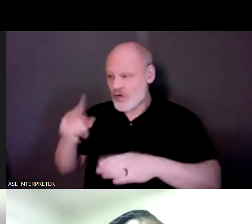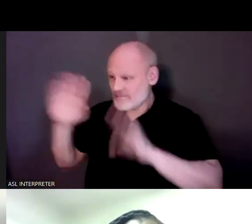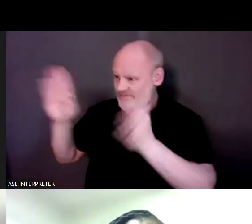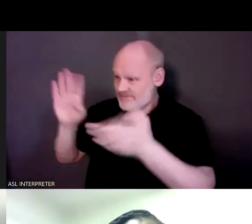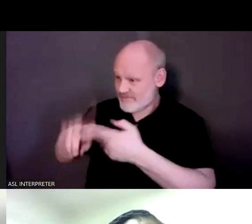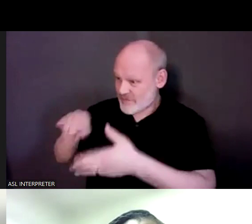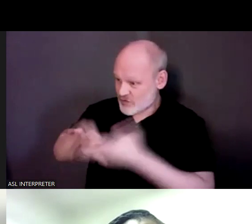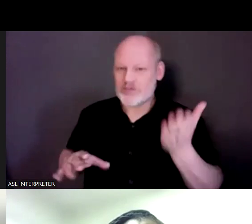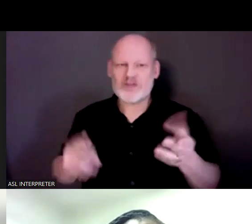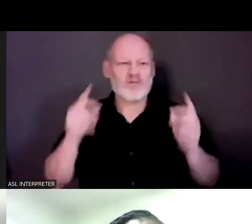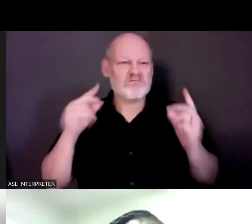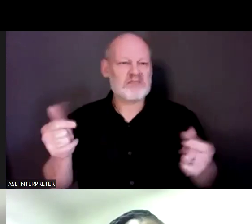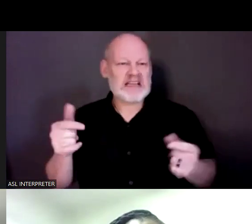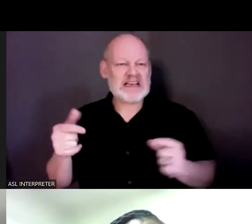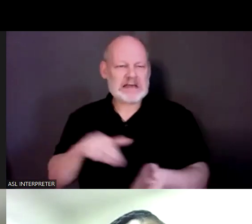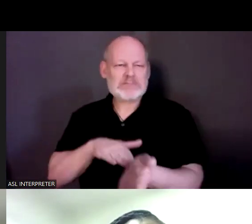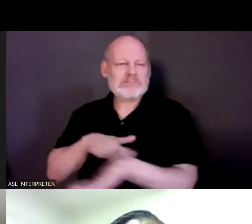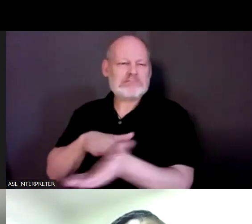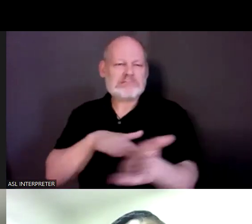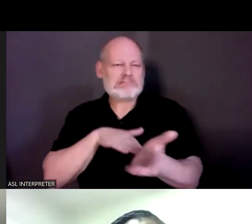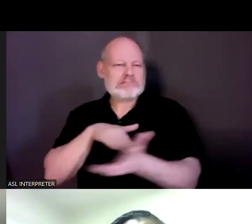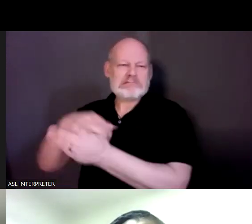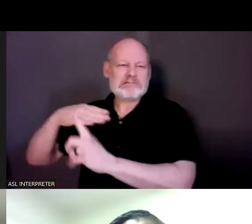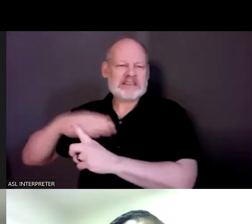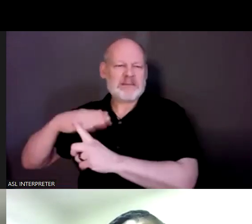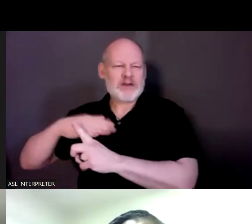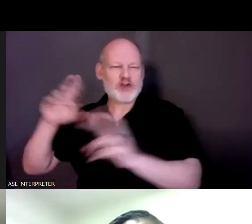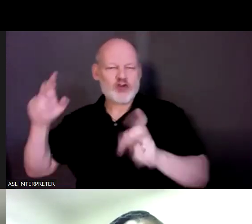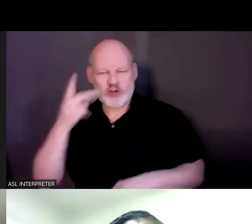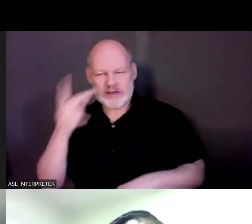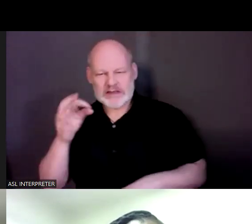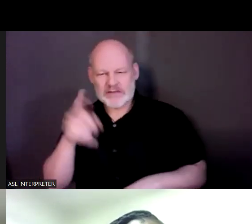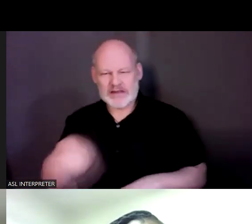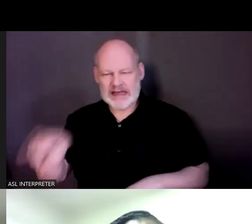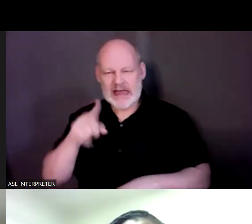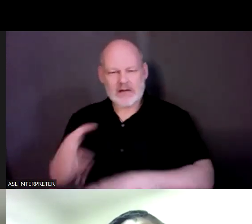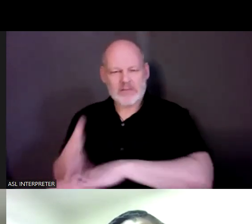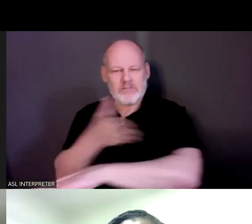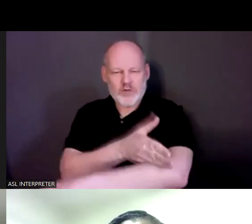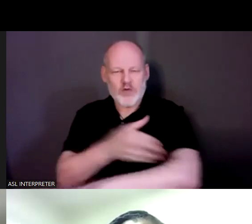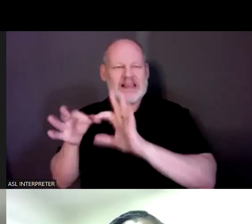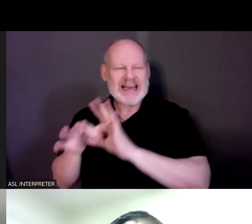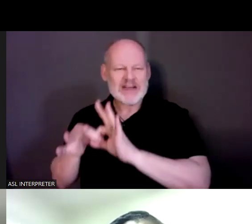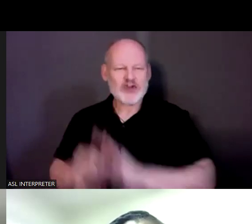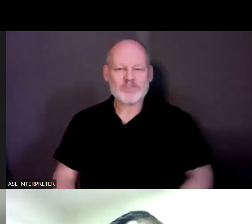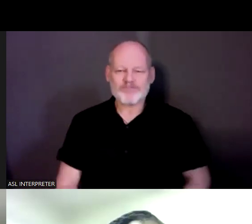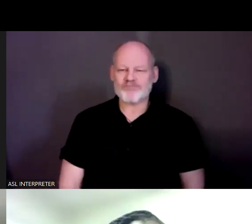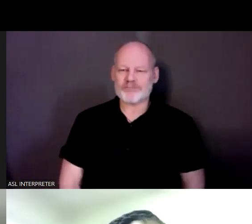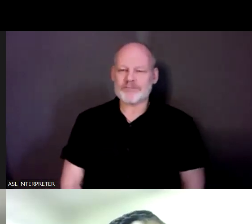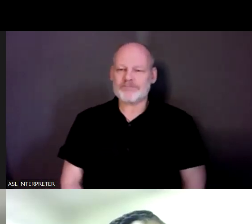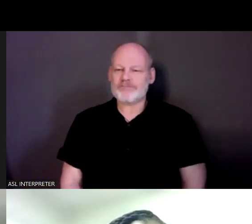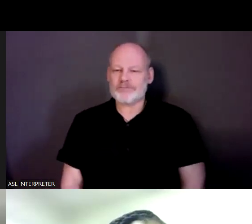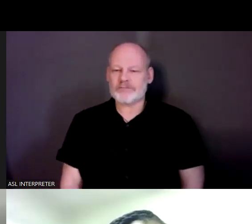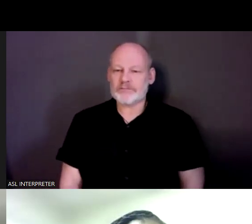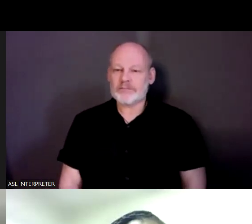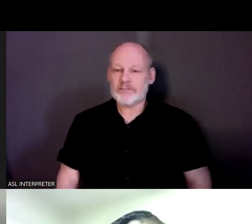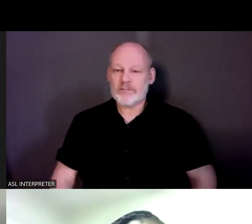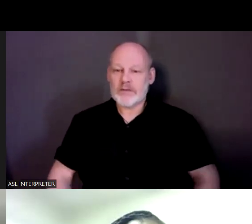check right when they come in so that they can best serve um and build those connections